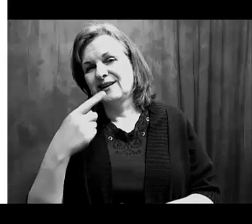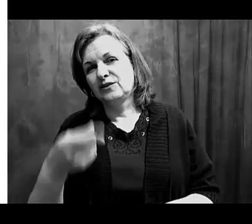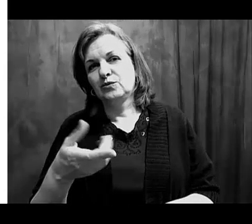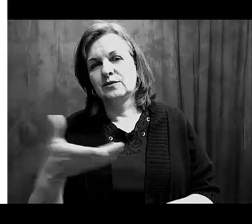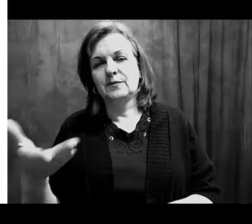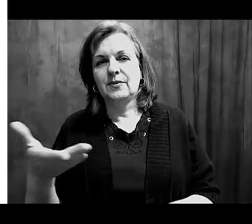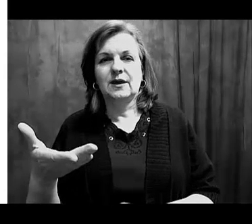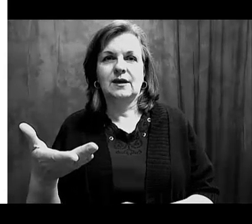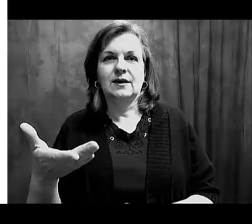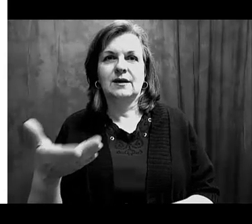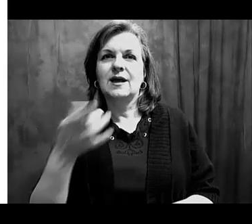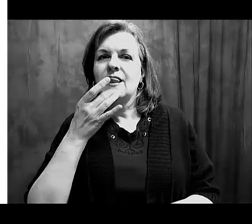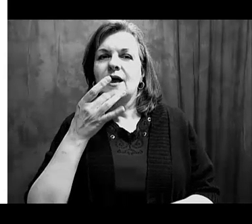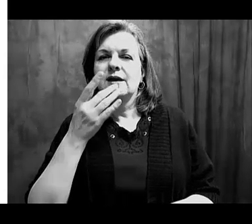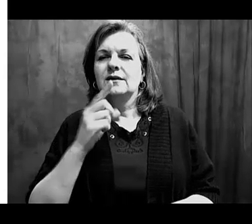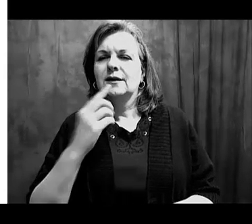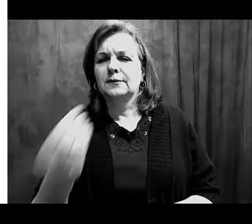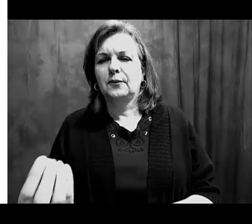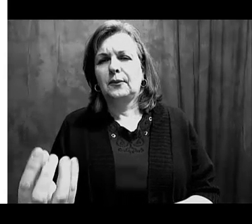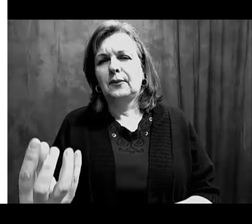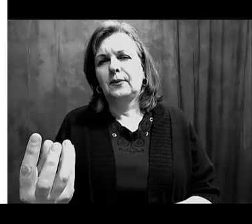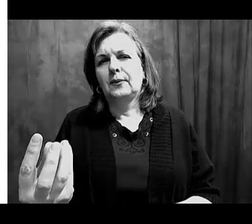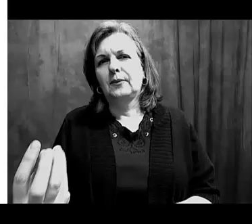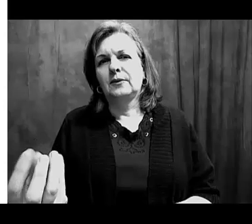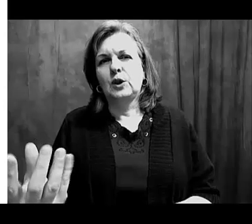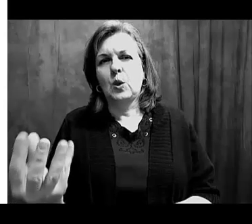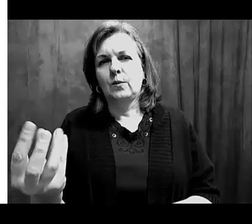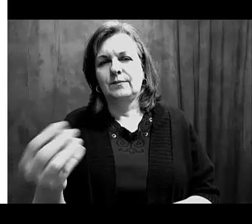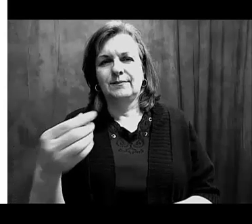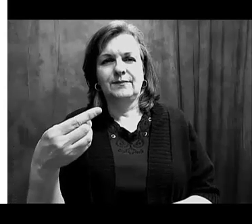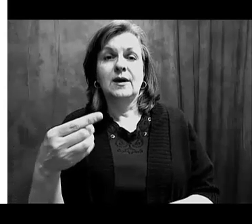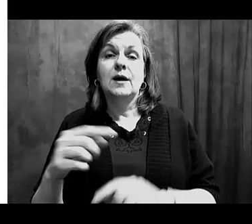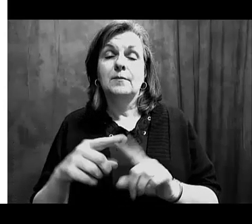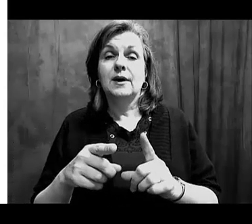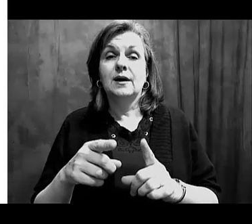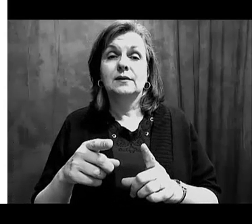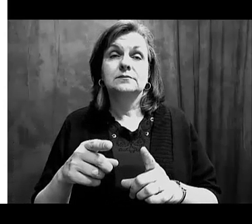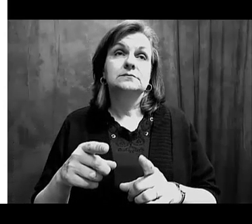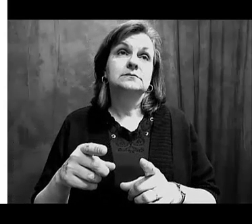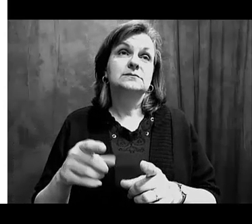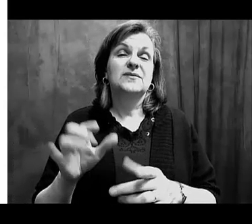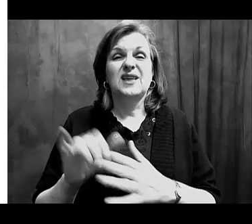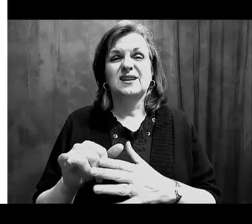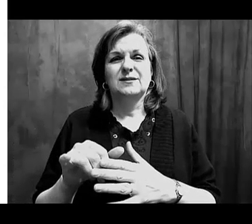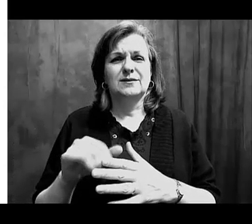is glowing if we talk about light --- this is just relative these are not actual numbers!!